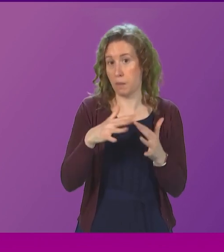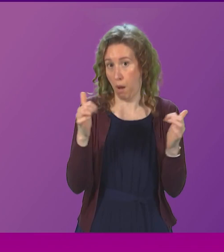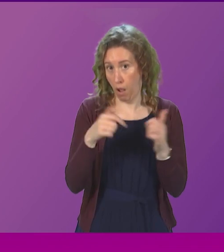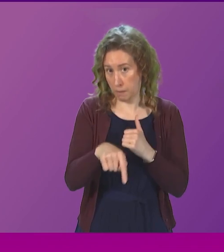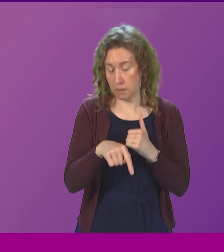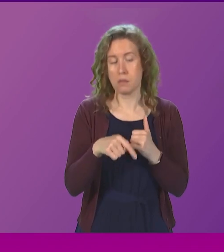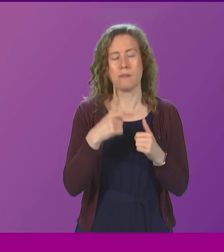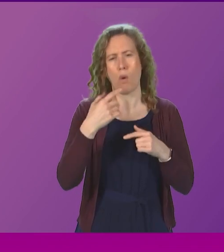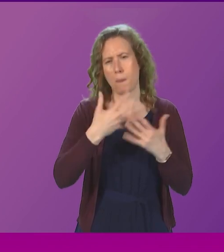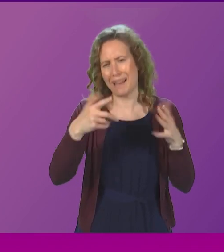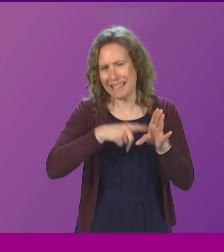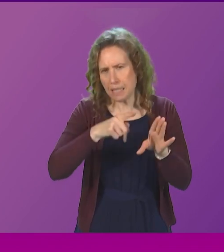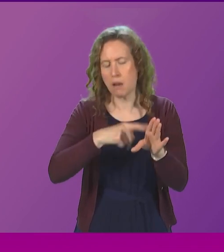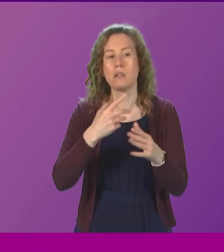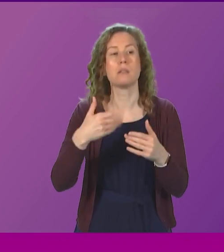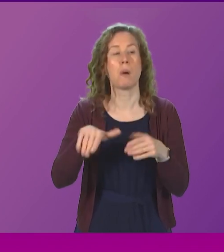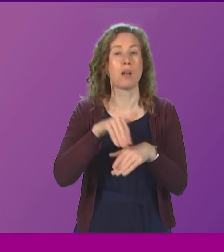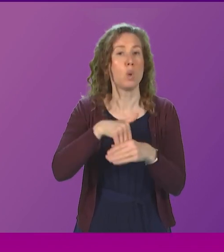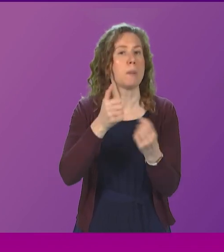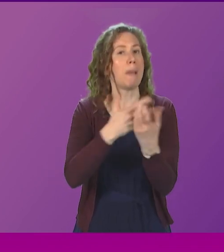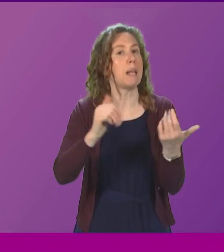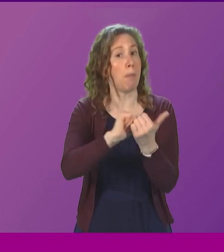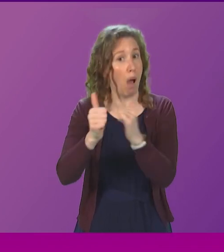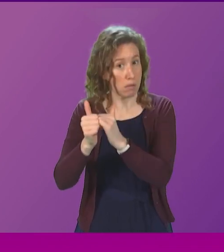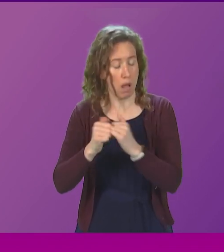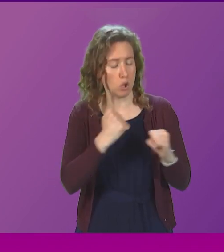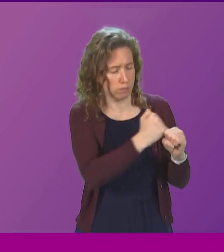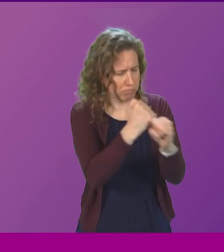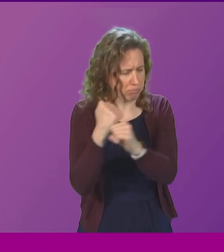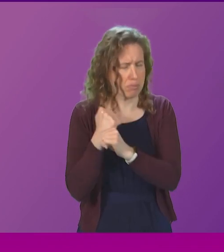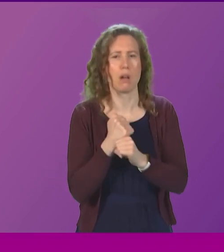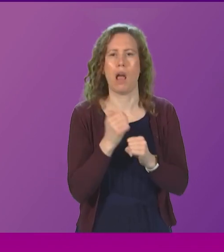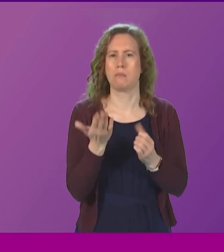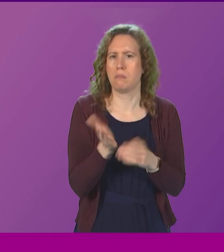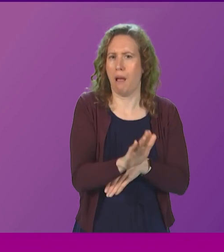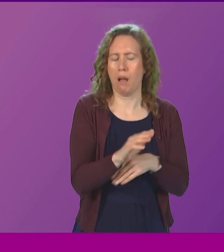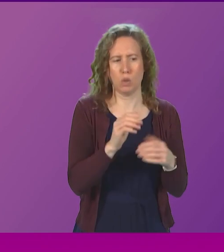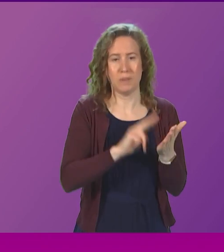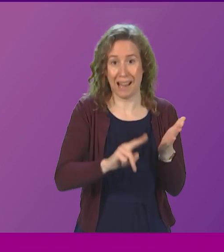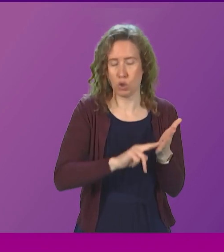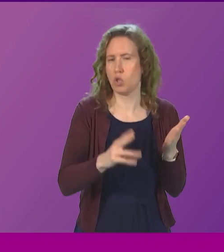multiyear and multipartner projects to restore and regenerate nature and address climate change.